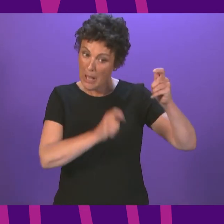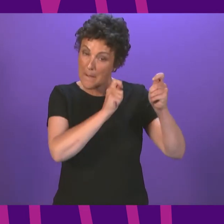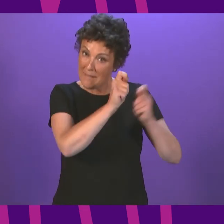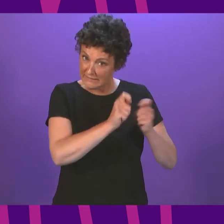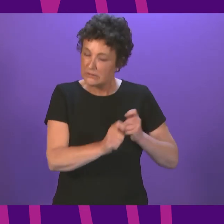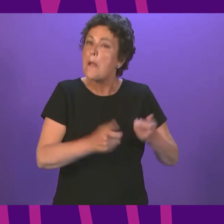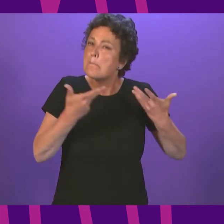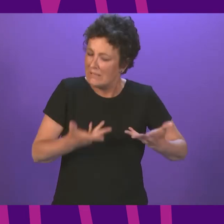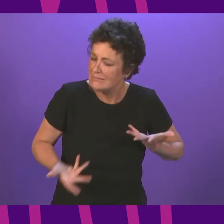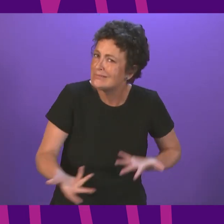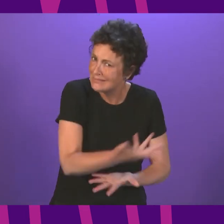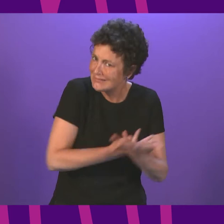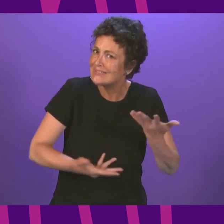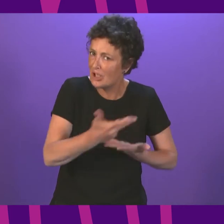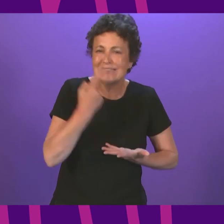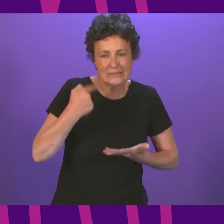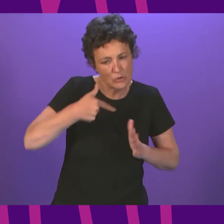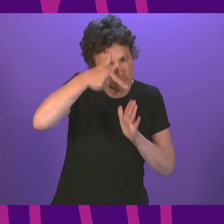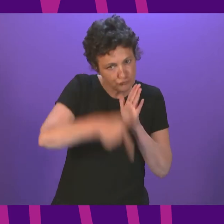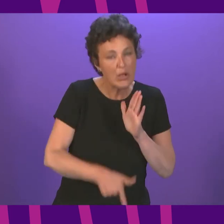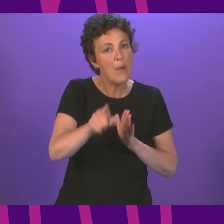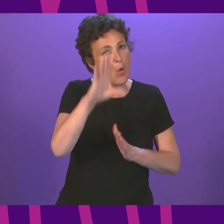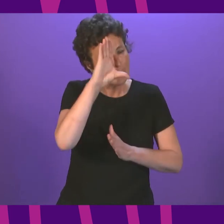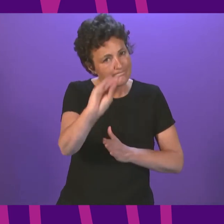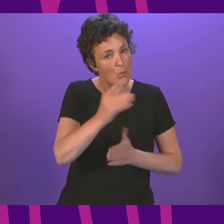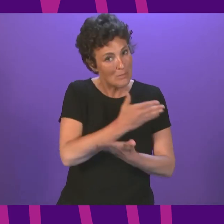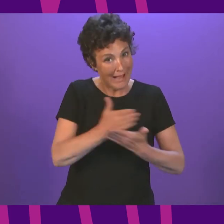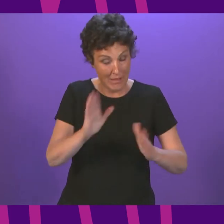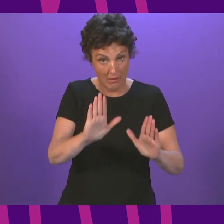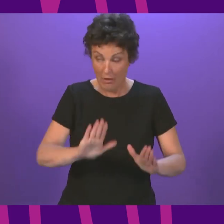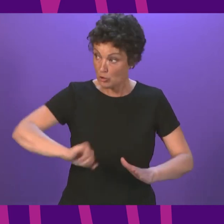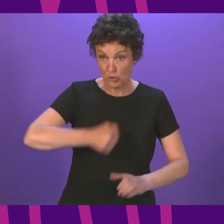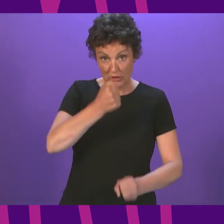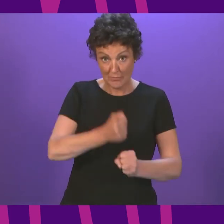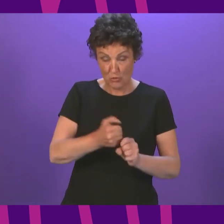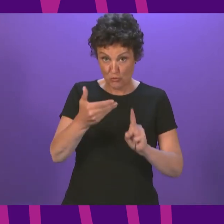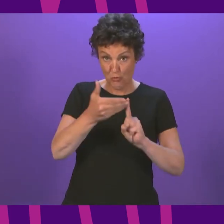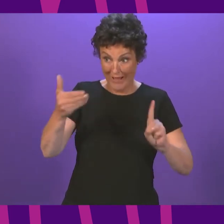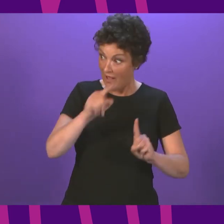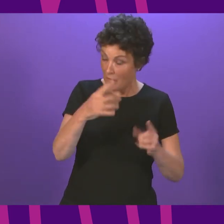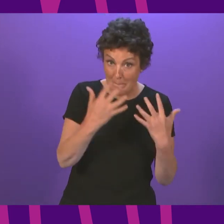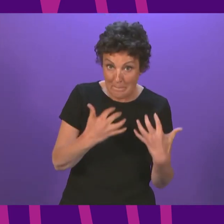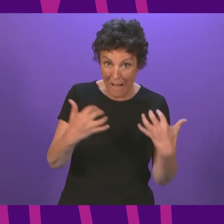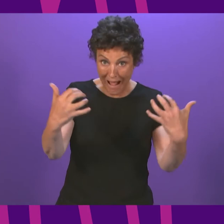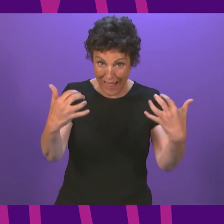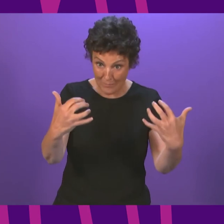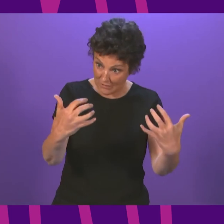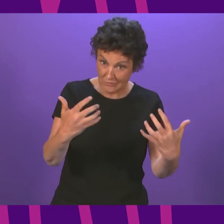yesterday. At the outset, I want to make it clear that the Government recognises that, when Parliament grants extraordinary measures of the type that are contained in the Scottish